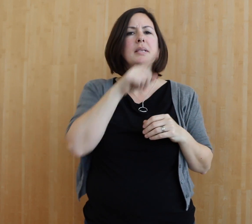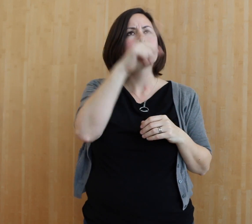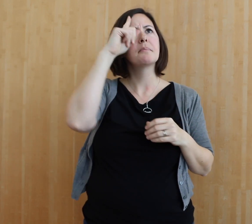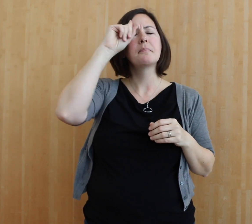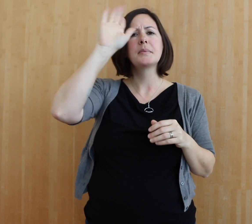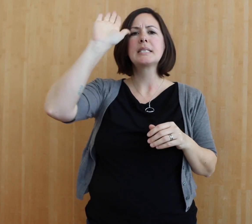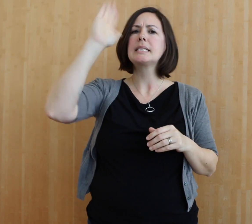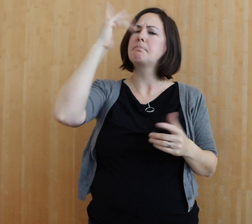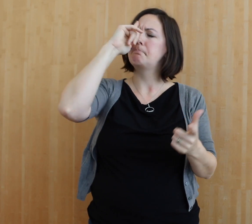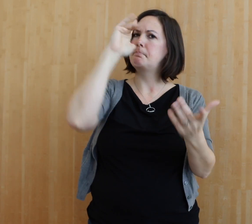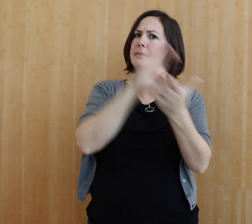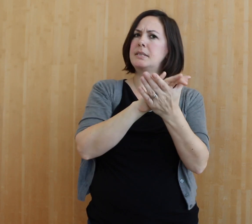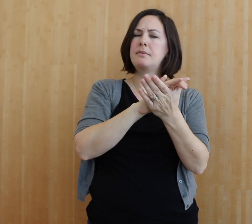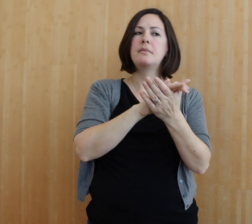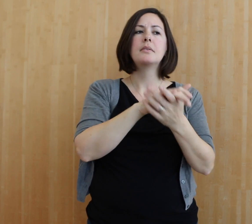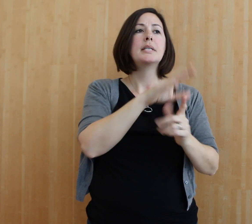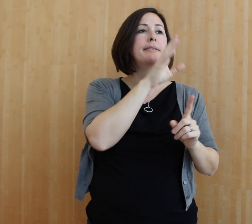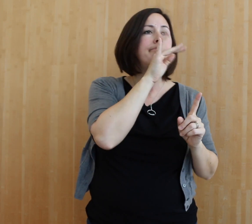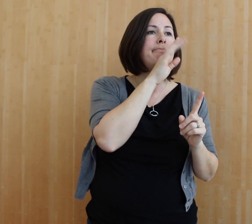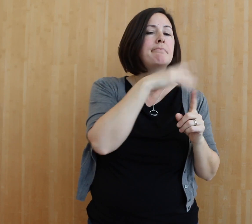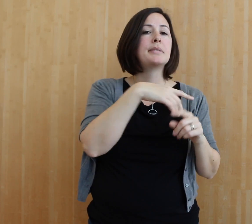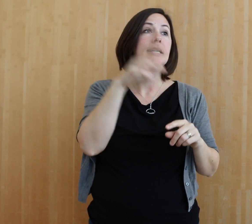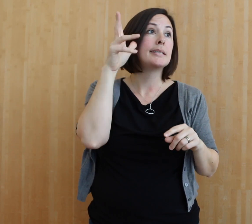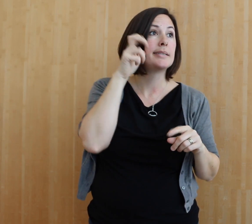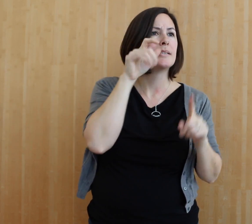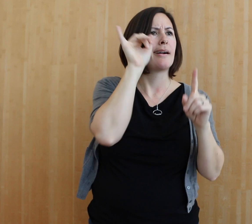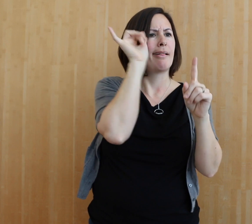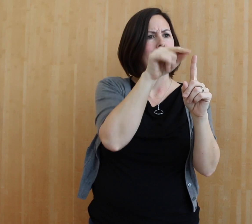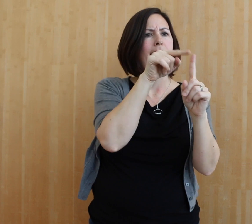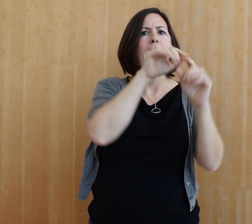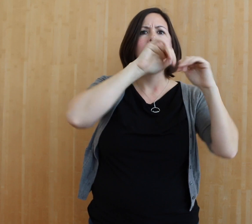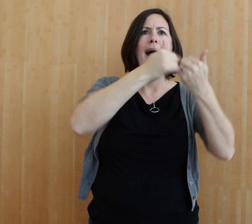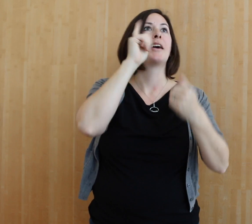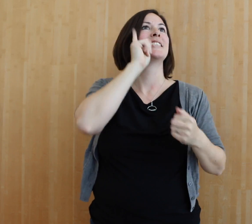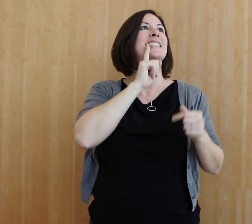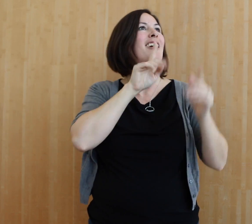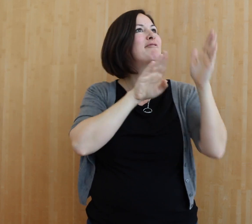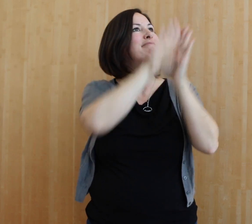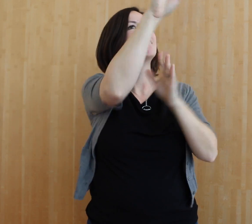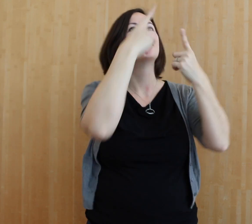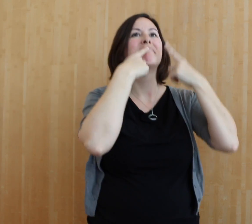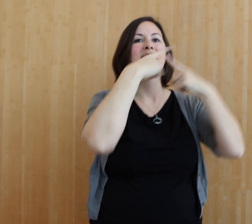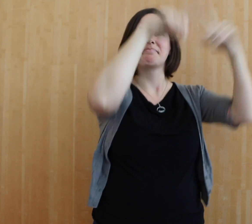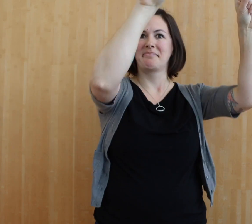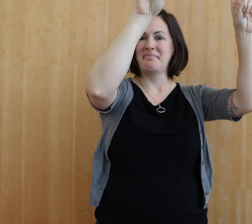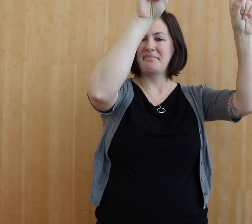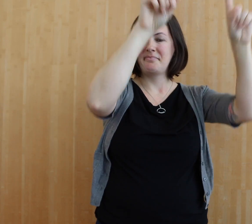They seem to believe that speaking and listening is the only avenue for Deaf people to succeed.